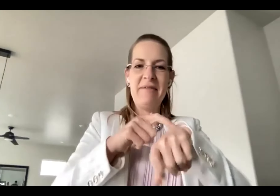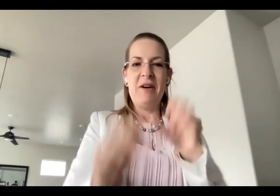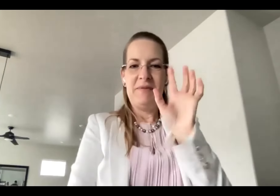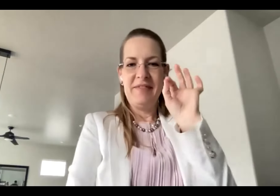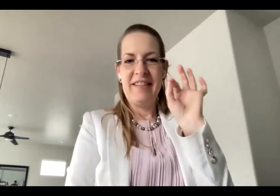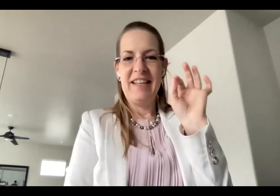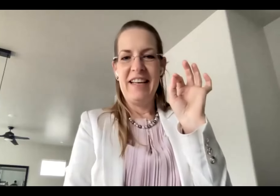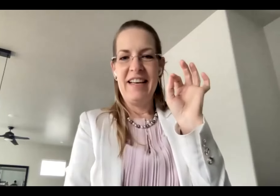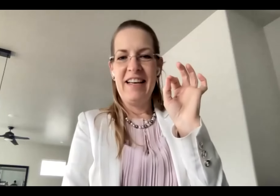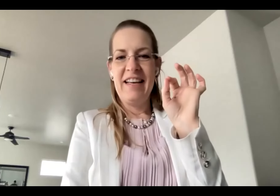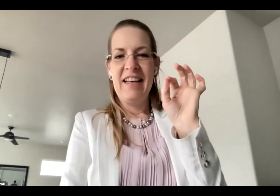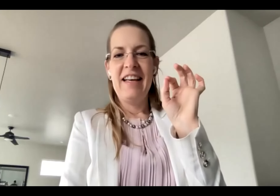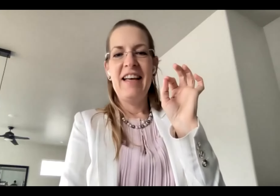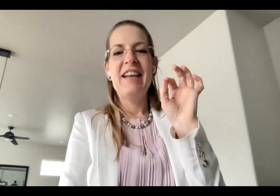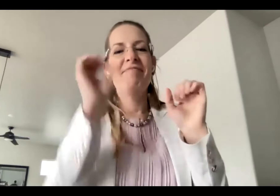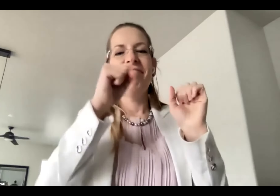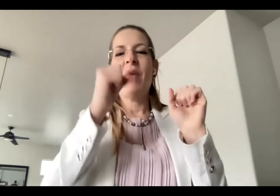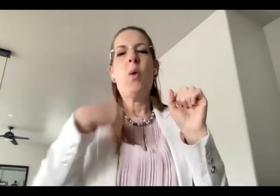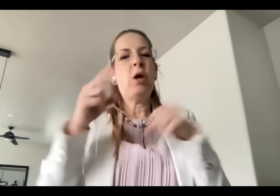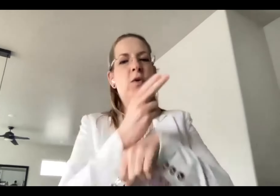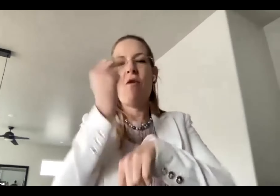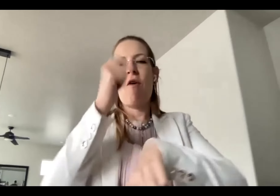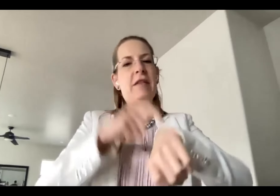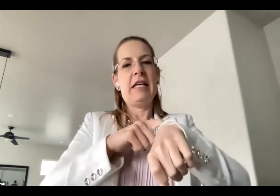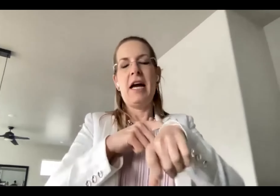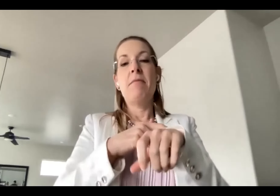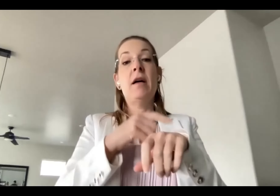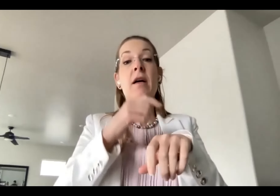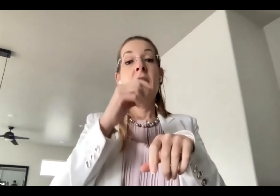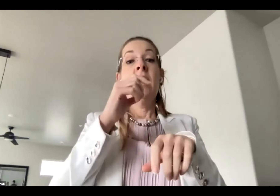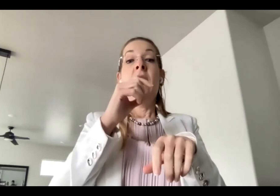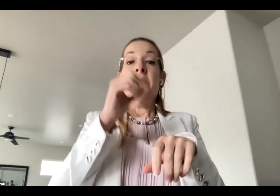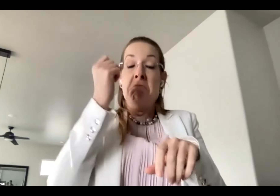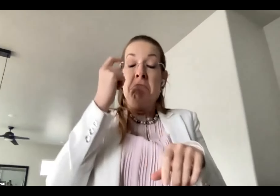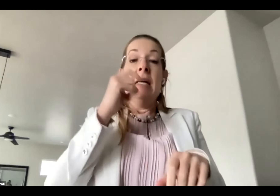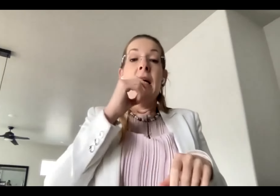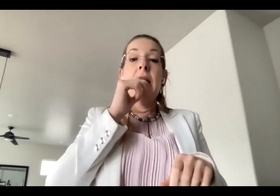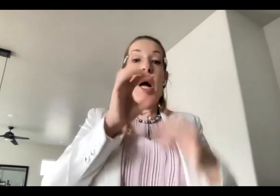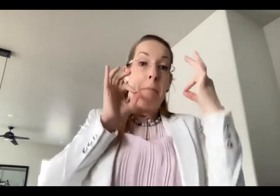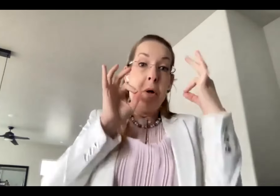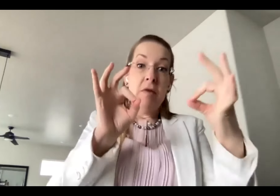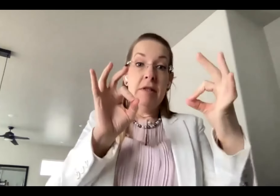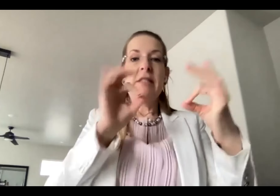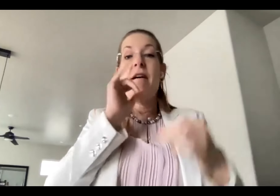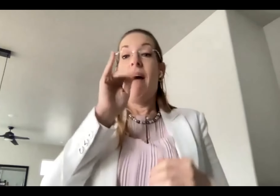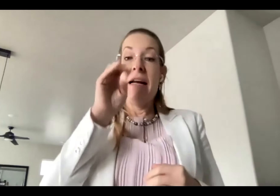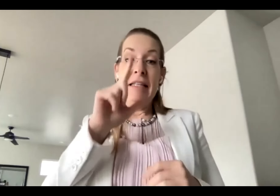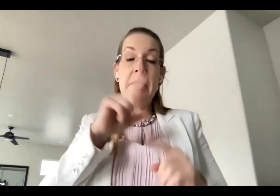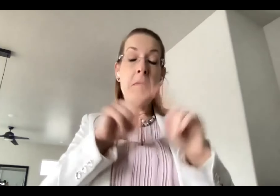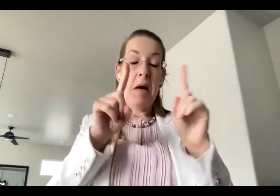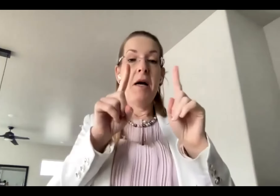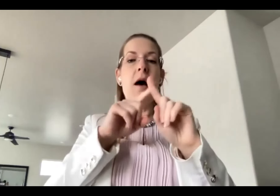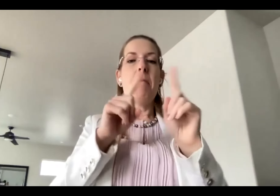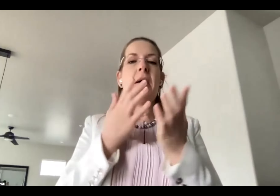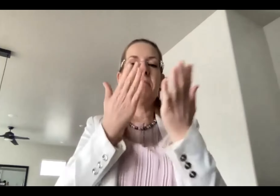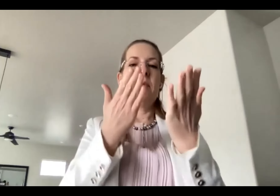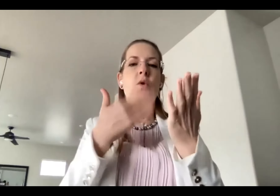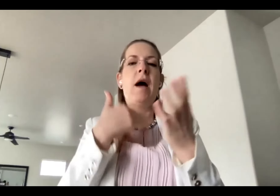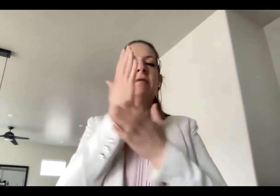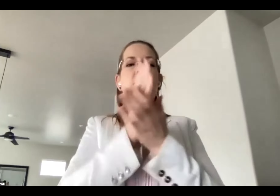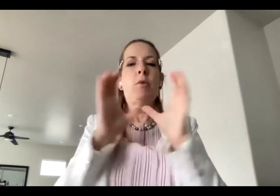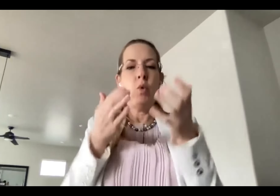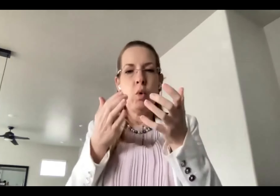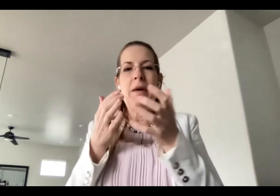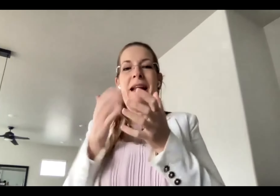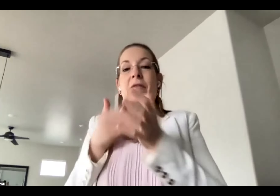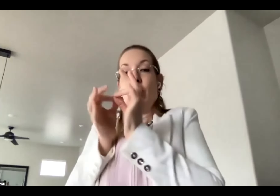Michelle: Hi. Yes we do it all the time. It's not always perfect. Not ideal, but, we